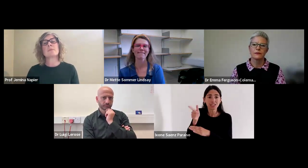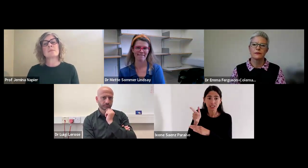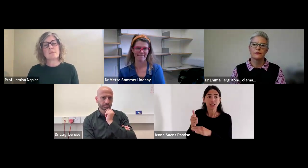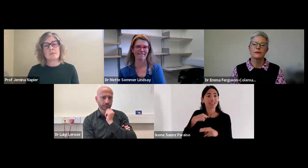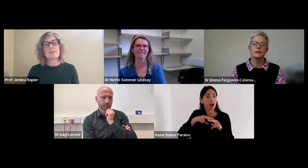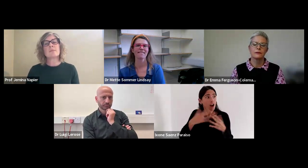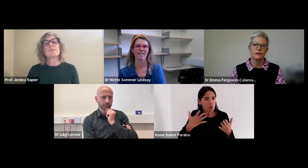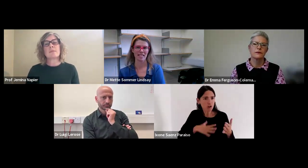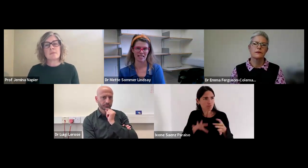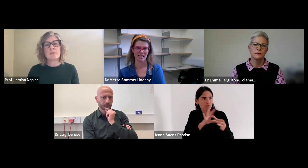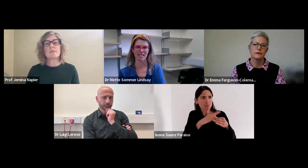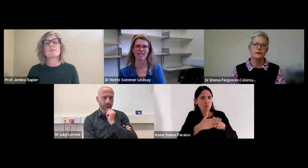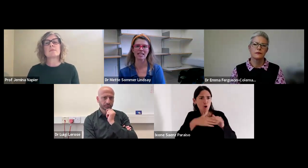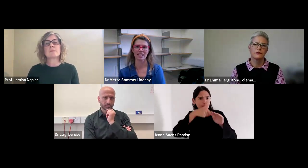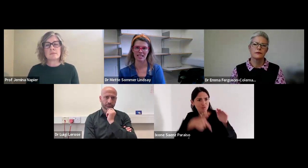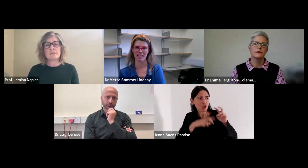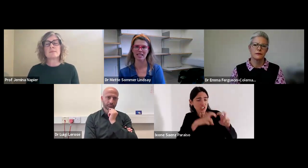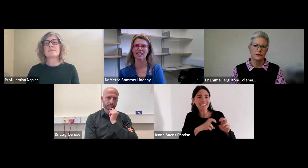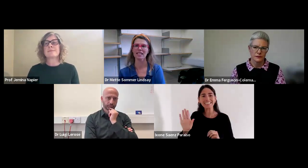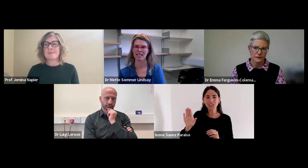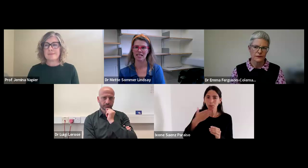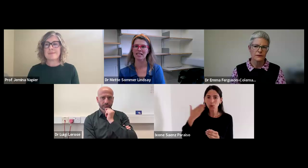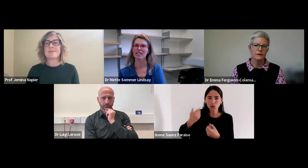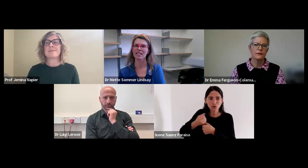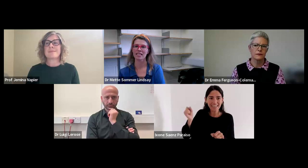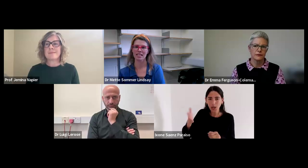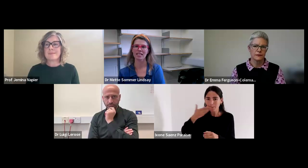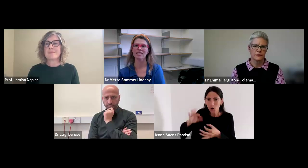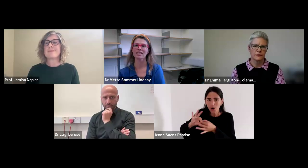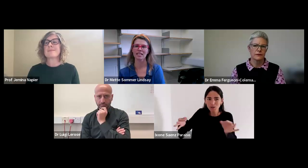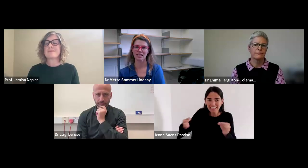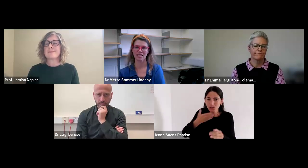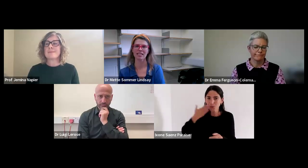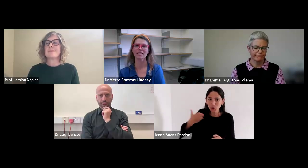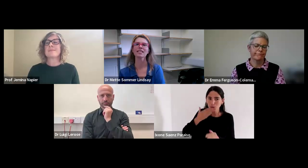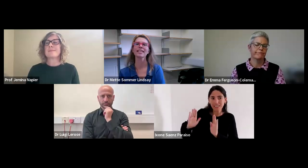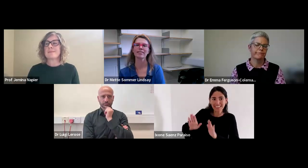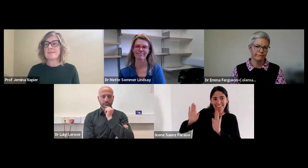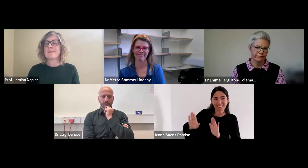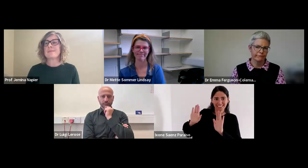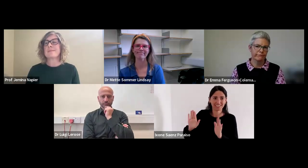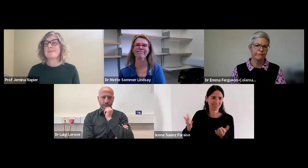students are always wanting to film him and he wants to do more research but they say